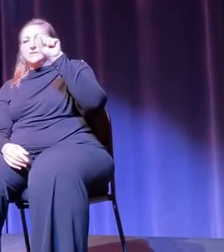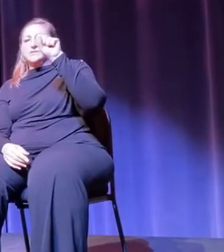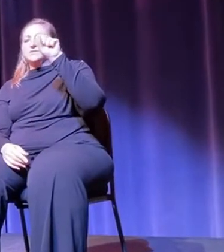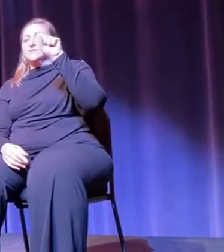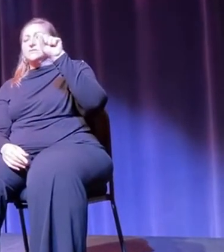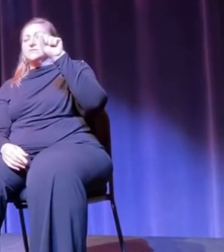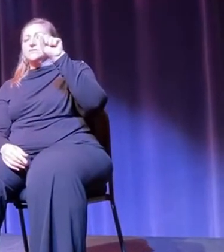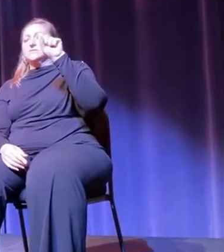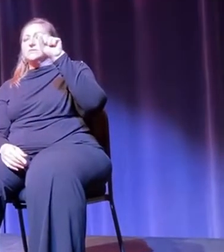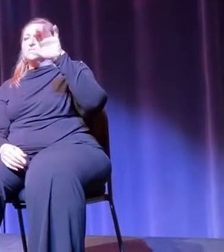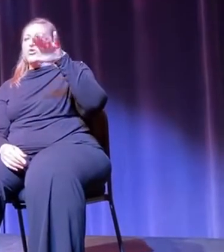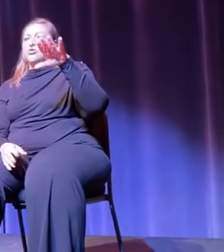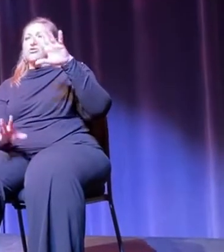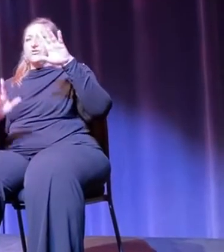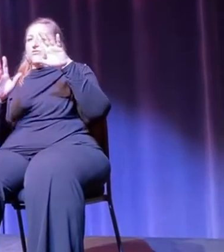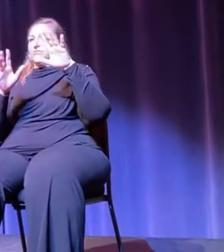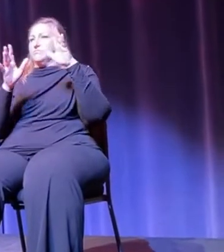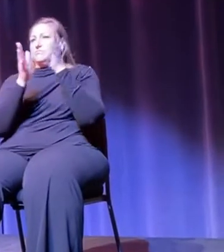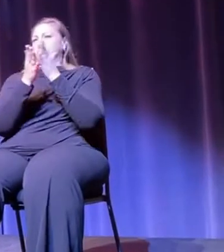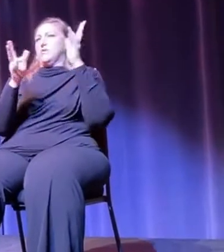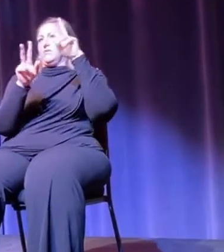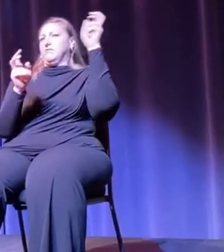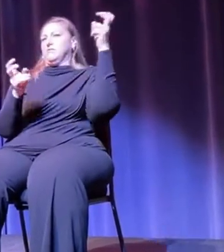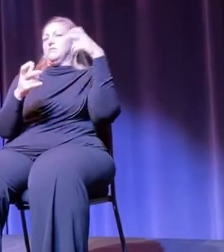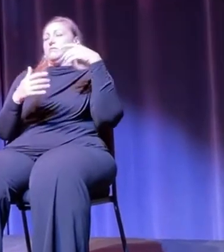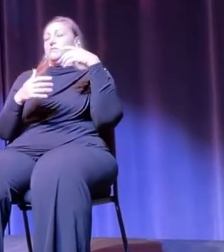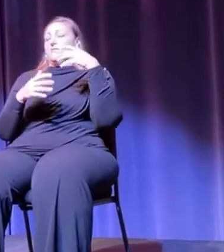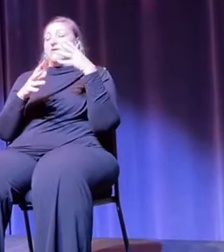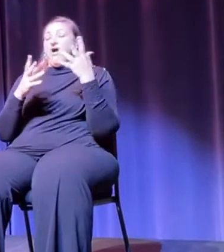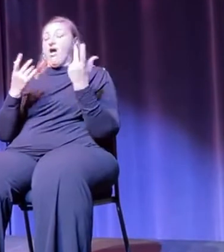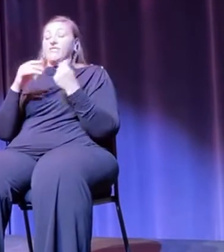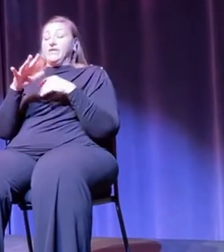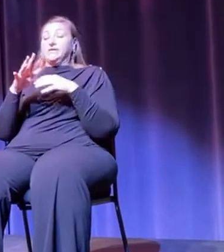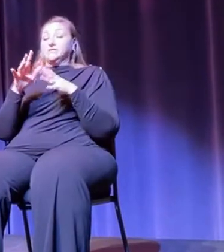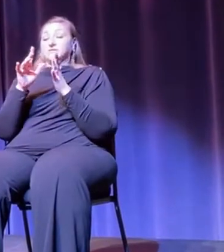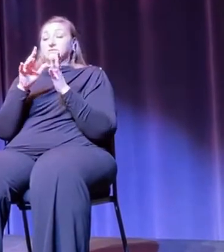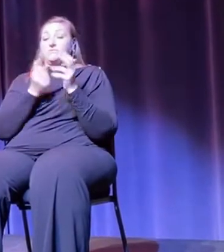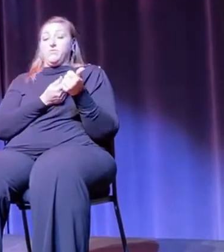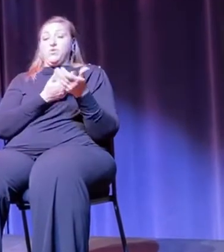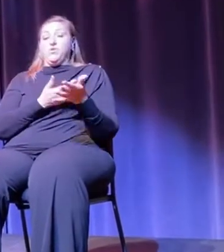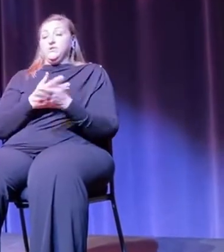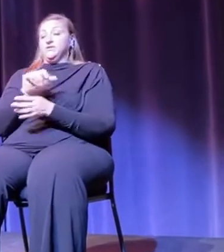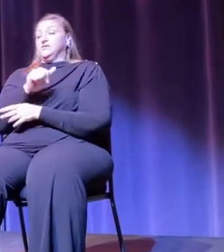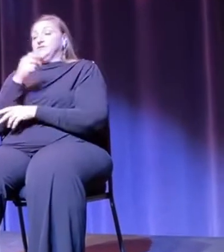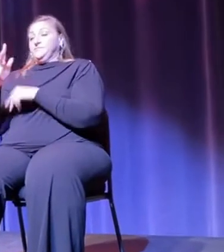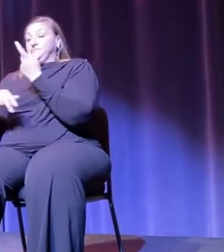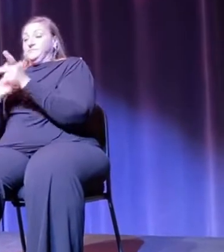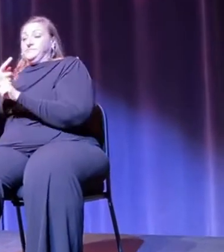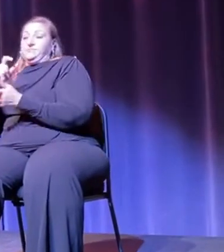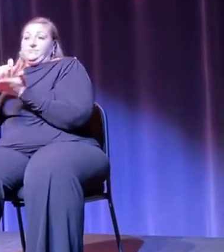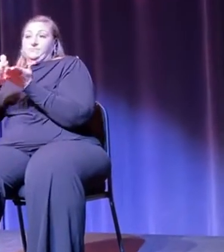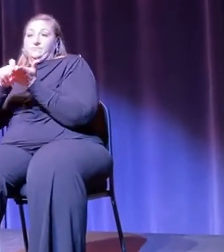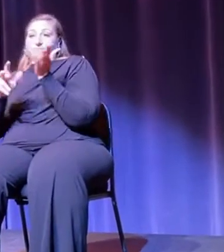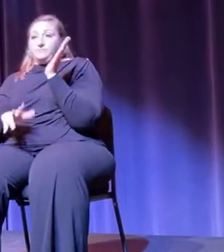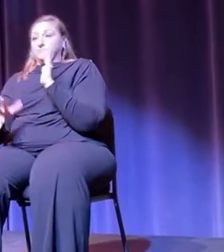all of these poets who are like interdisciplinary writers who are also like sociologists, like dreamers,